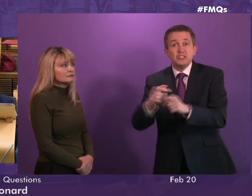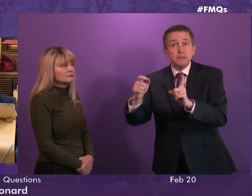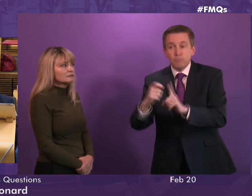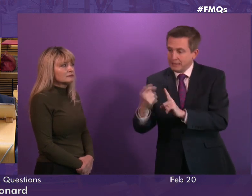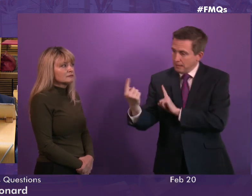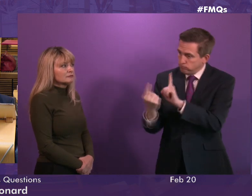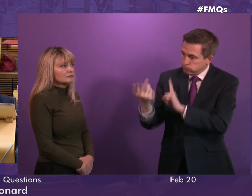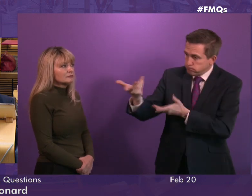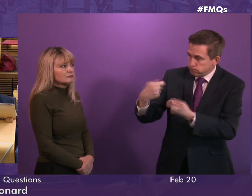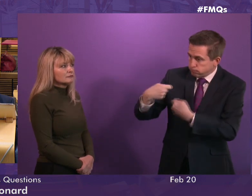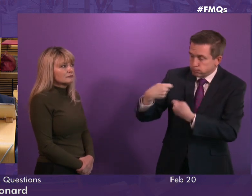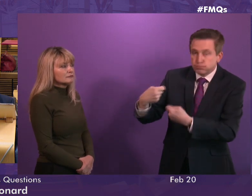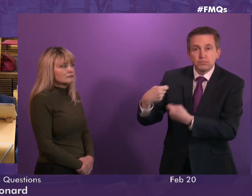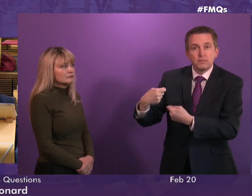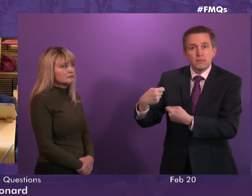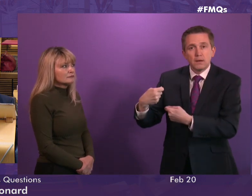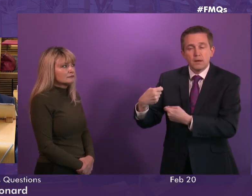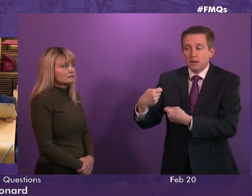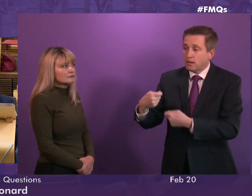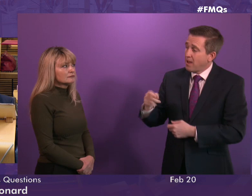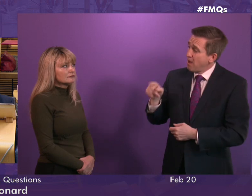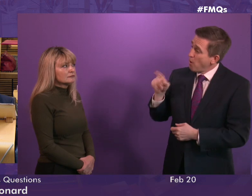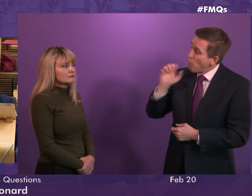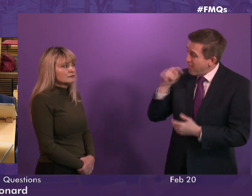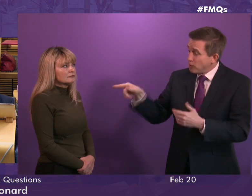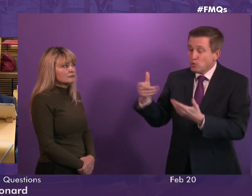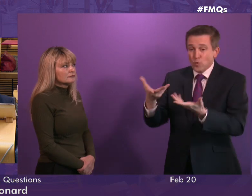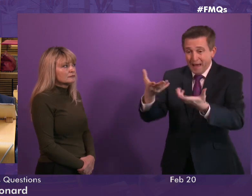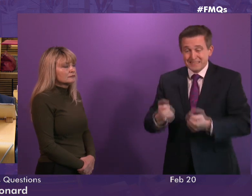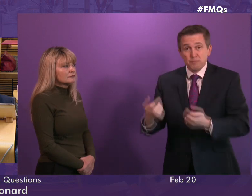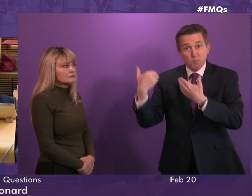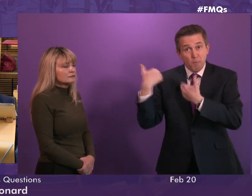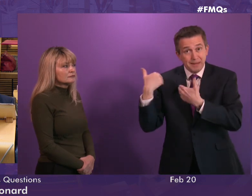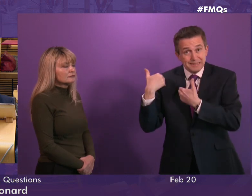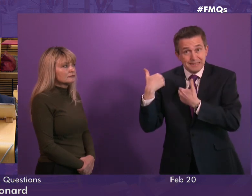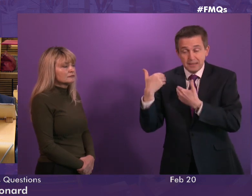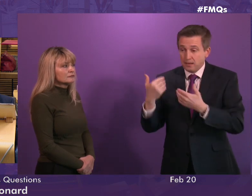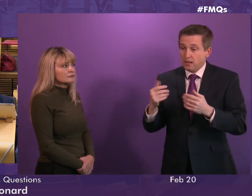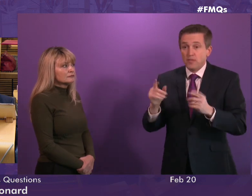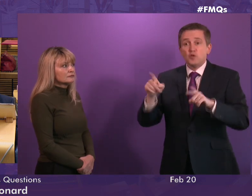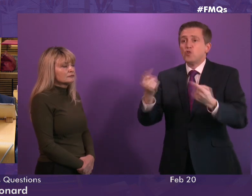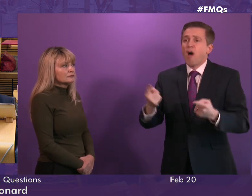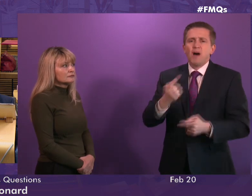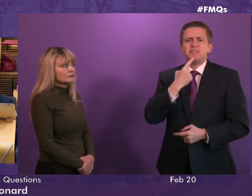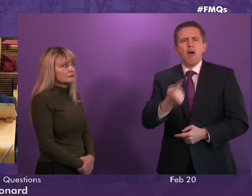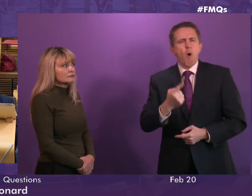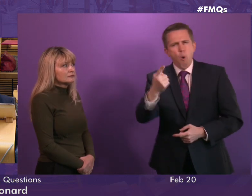When will the First Minister accept that she cannot claim that she is protecting Scotland’s